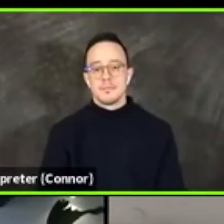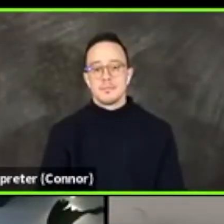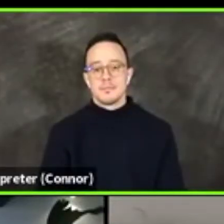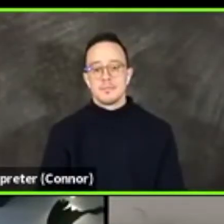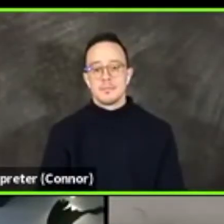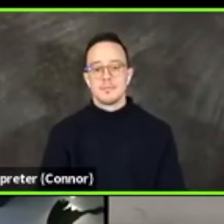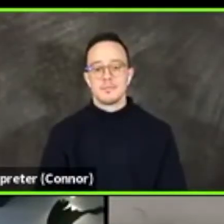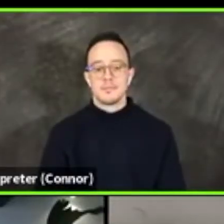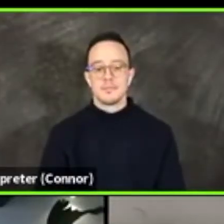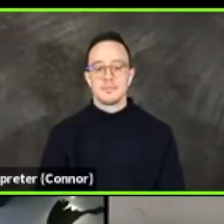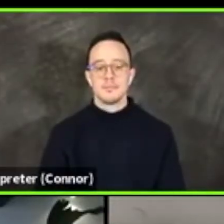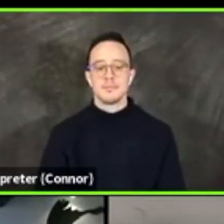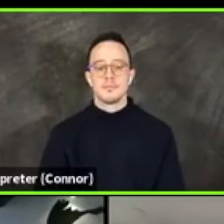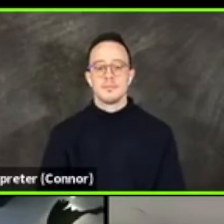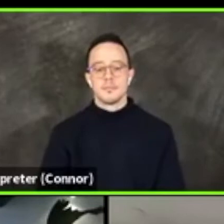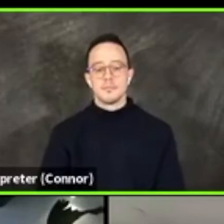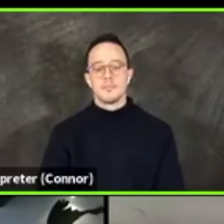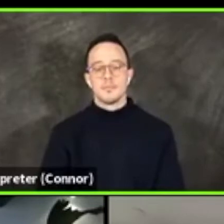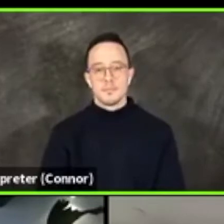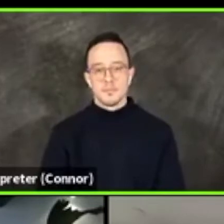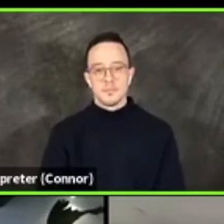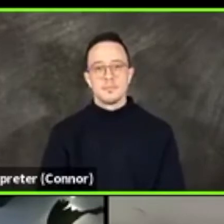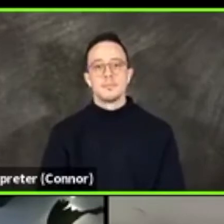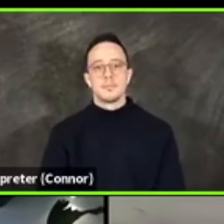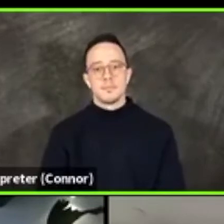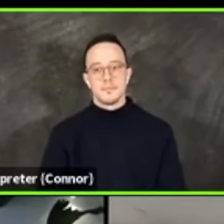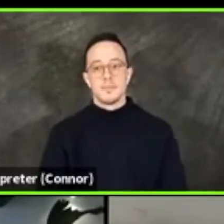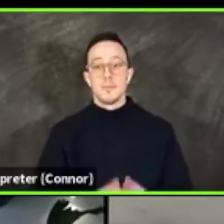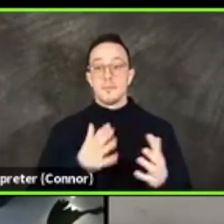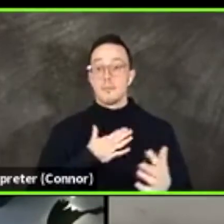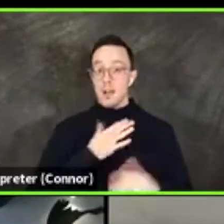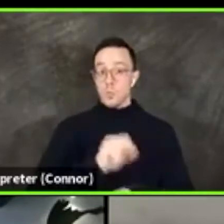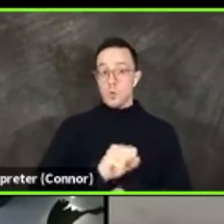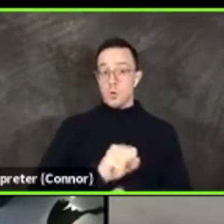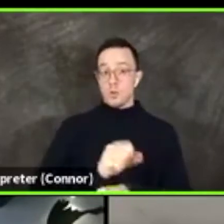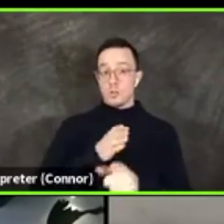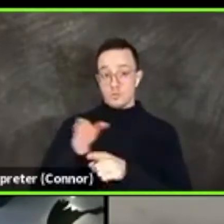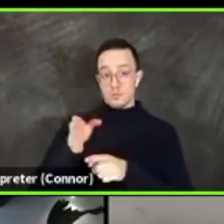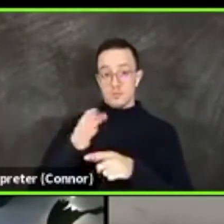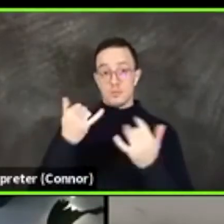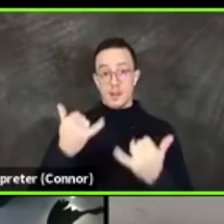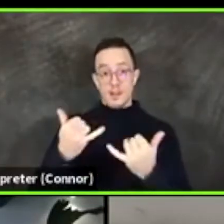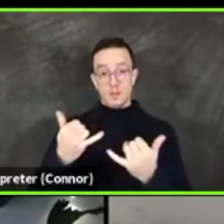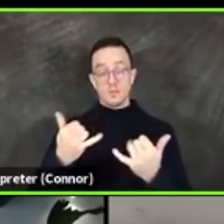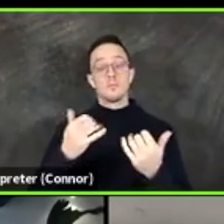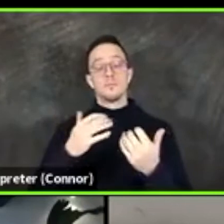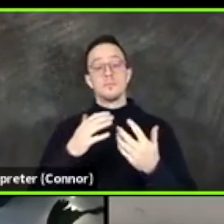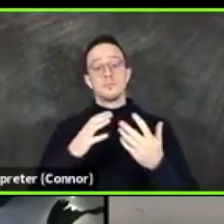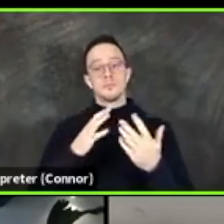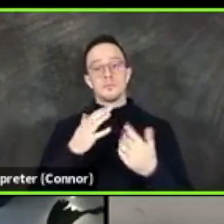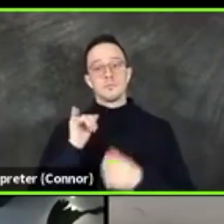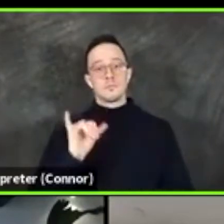SAY, THAT THE KIND OF WORK THAT I'M DOING, I AM COMING TO AN ACCEPTANCE, THAT,